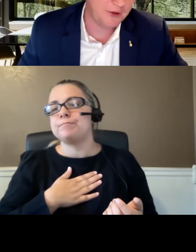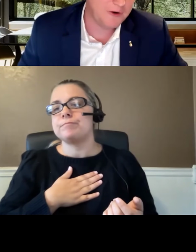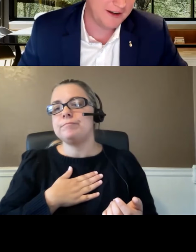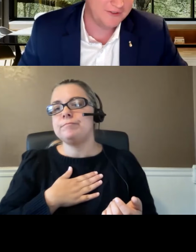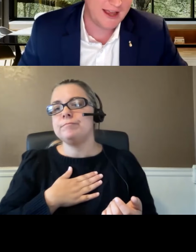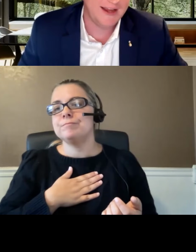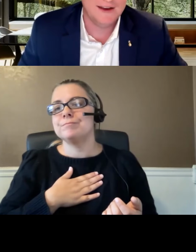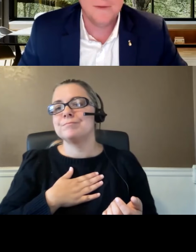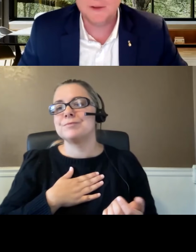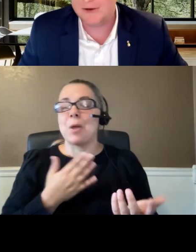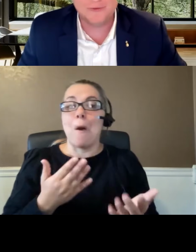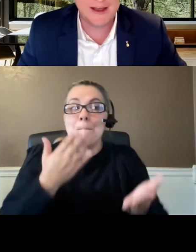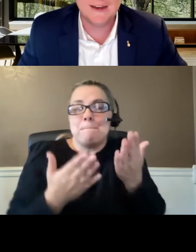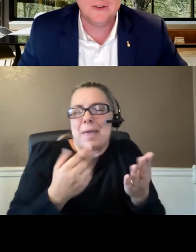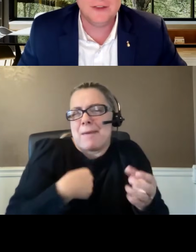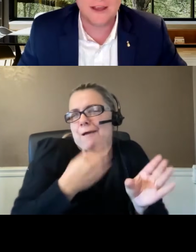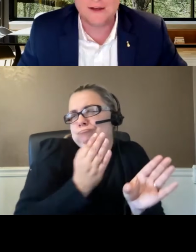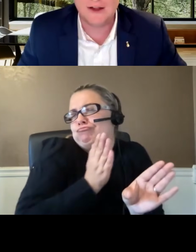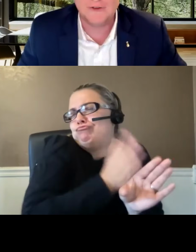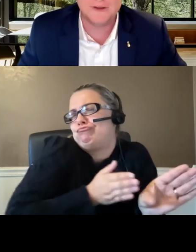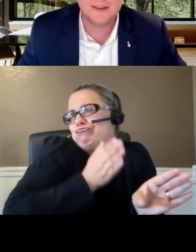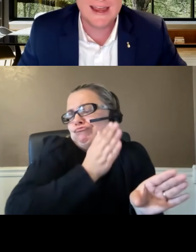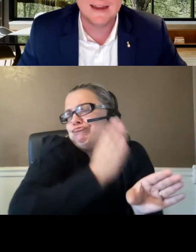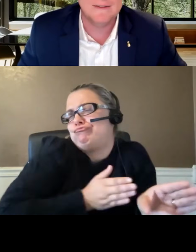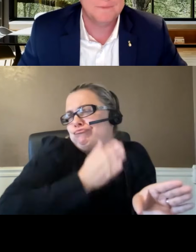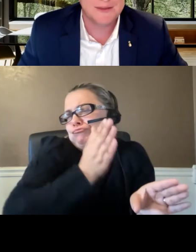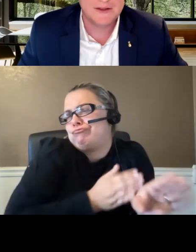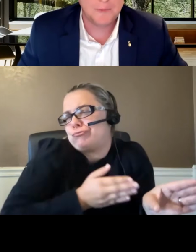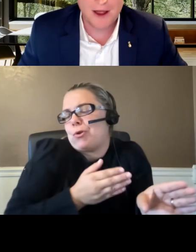of a thorn in his side, because I would find issues I'd reach out to him and say hey, your